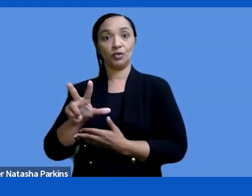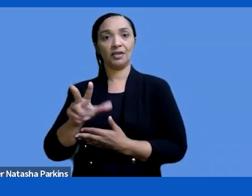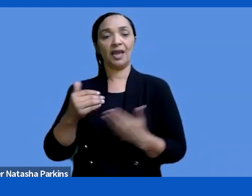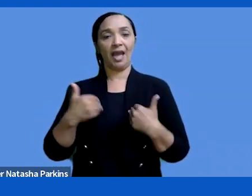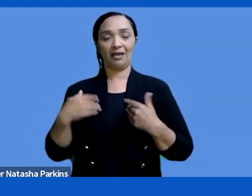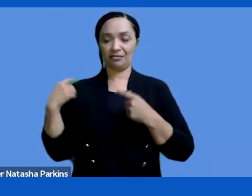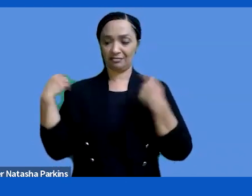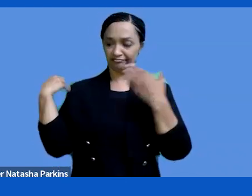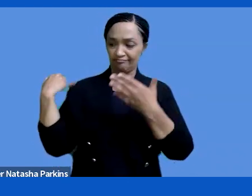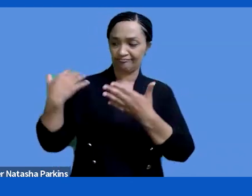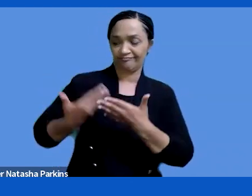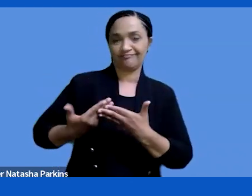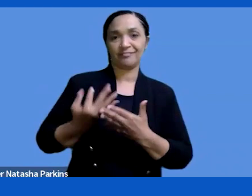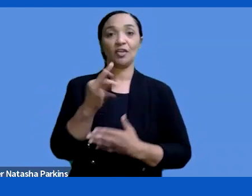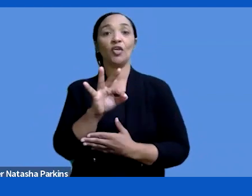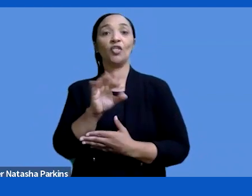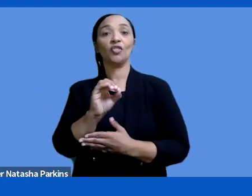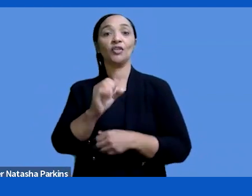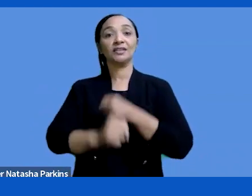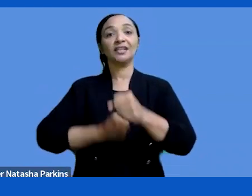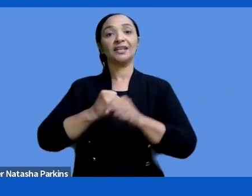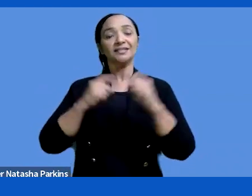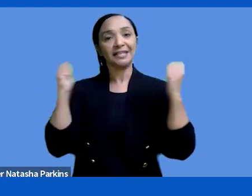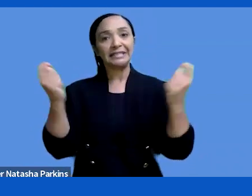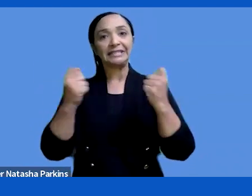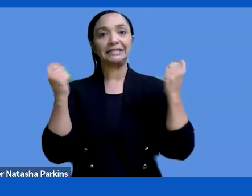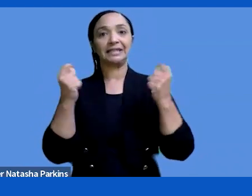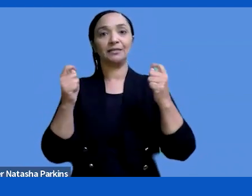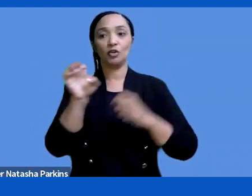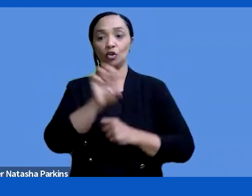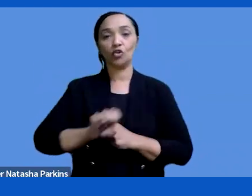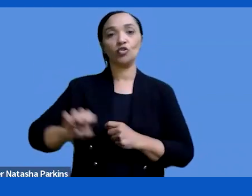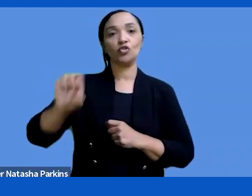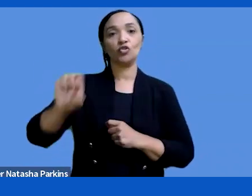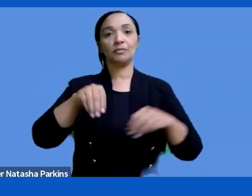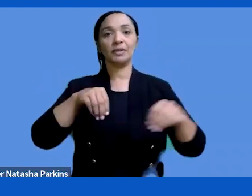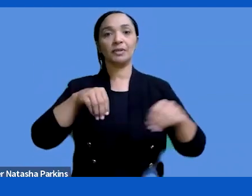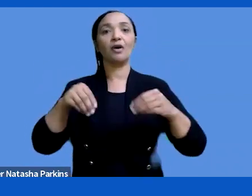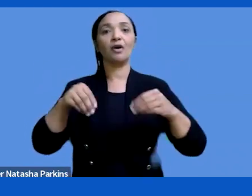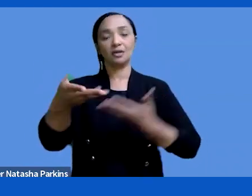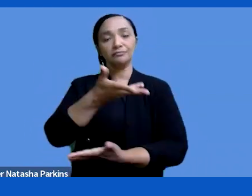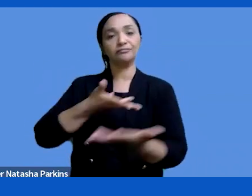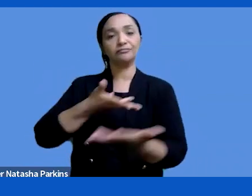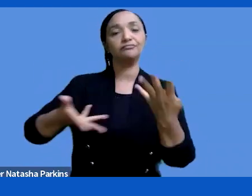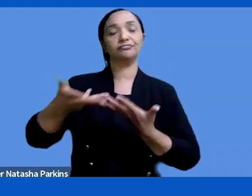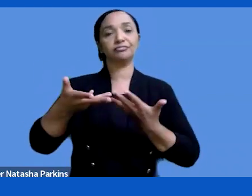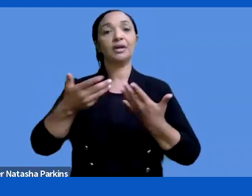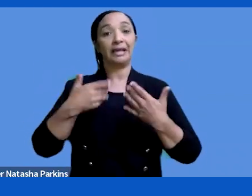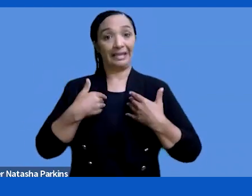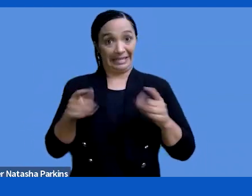the European single market and the WAD or Web Accessibility Directive is an internal market